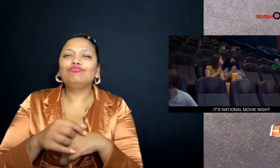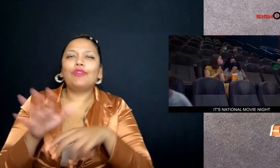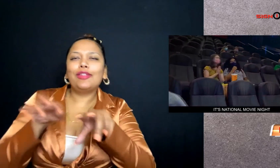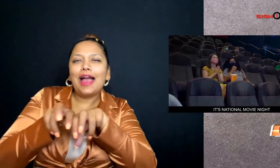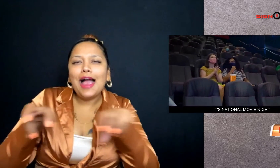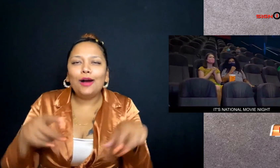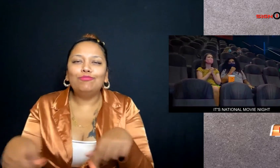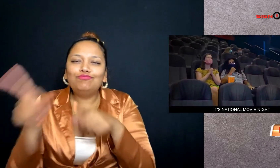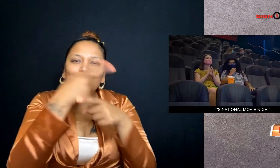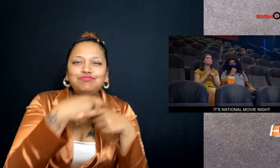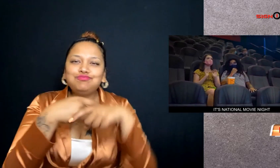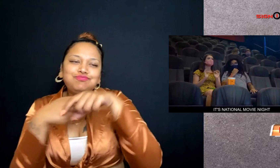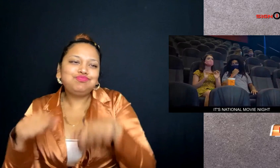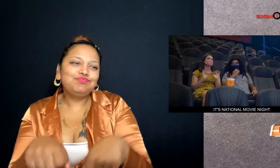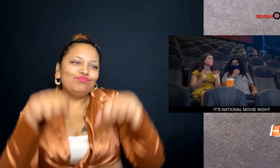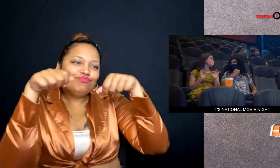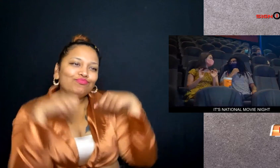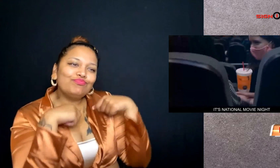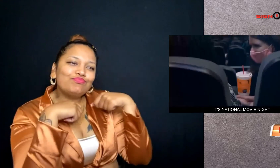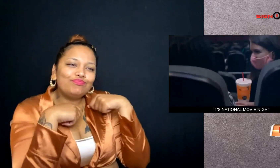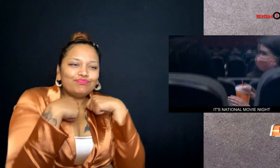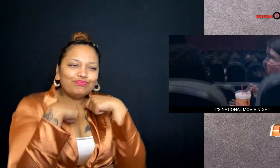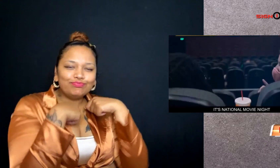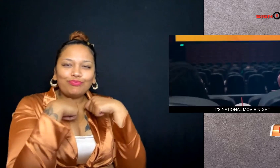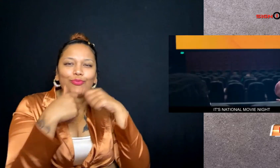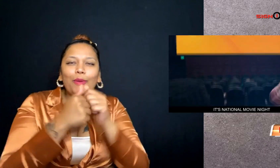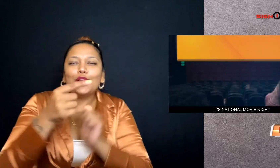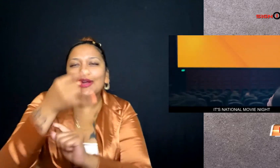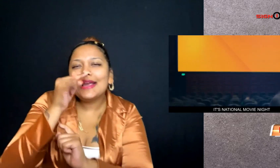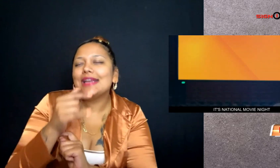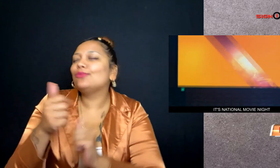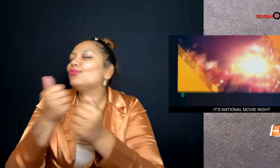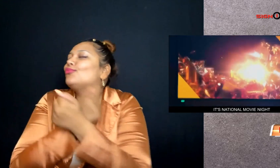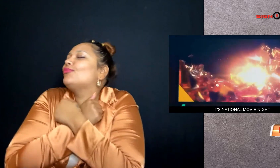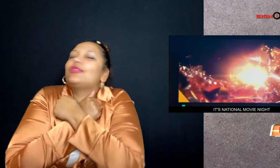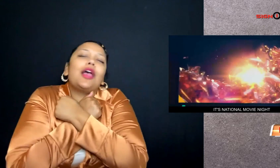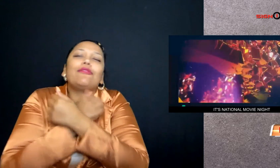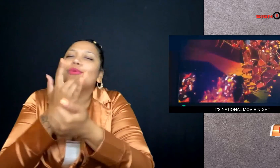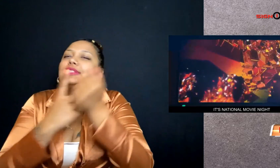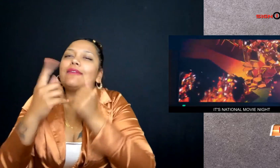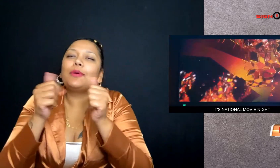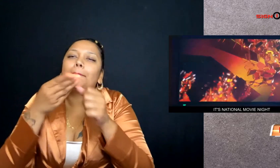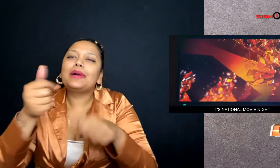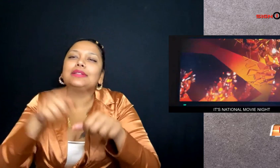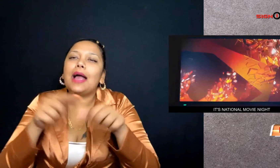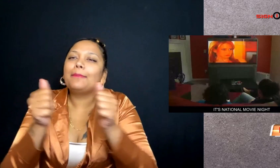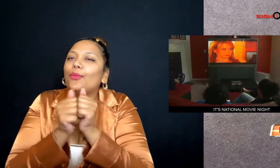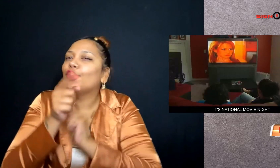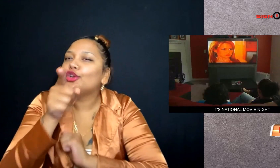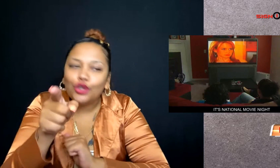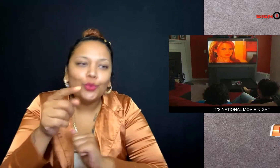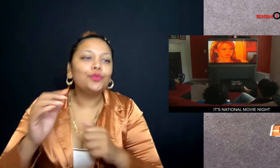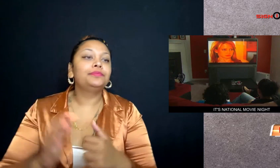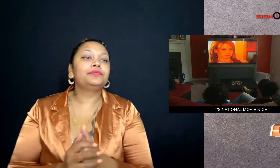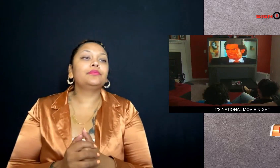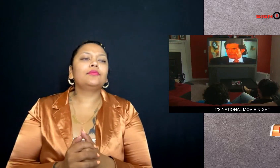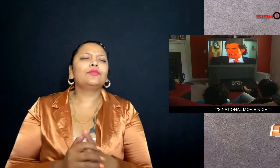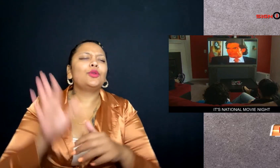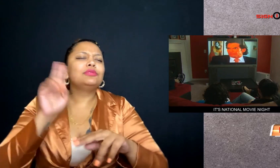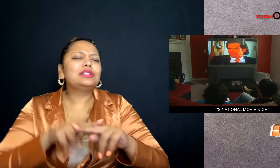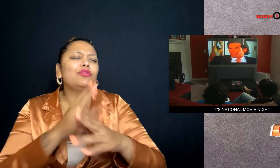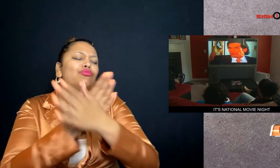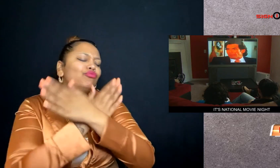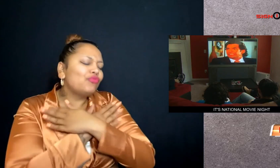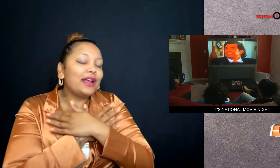snuggle up on the couch with the cozy blanket with your kids or loved ones sit back relax